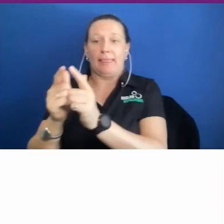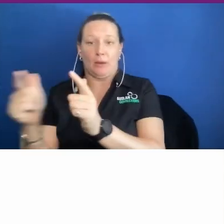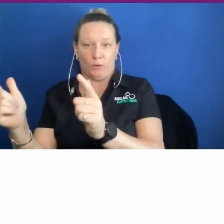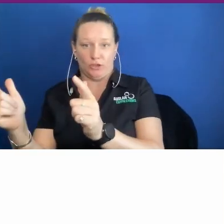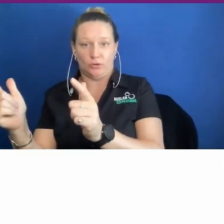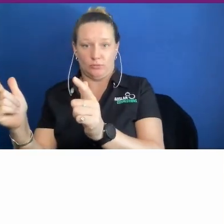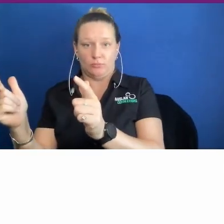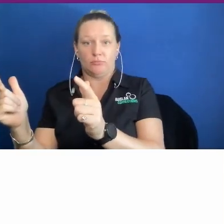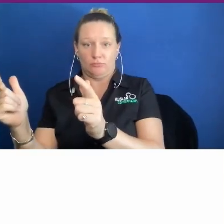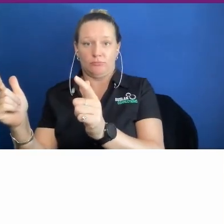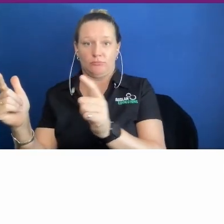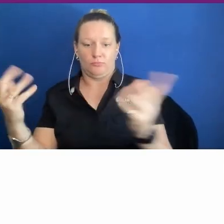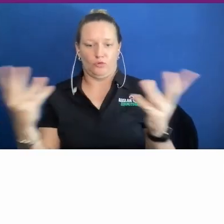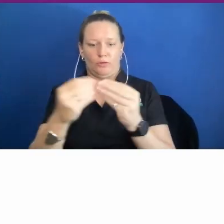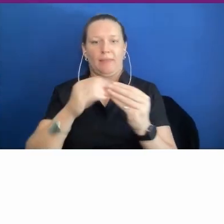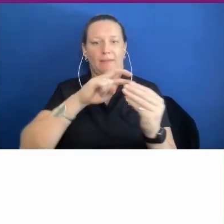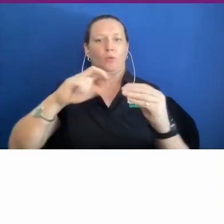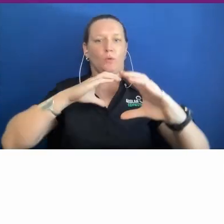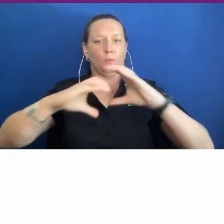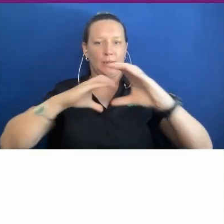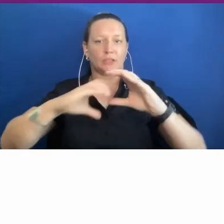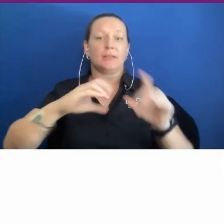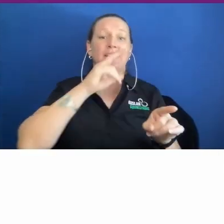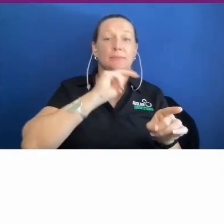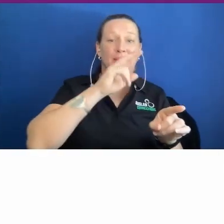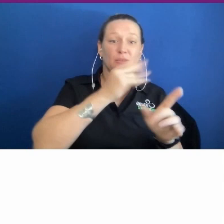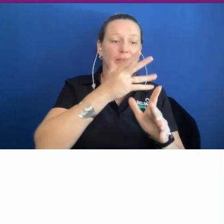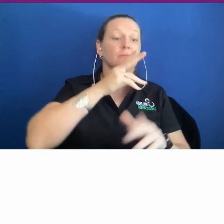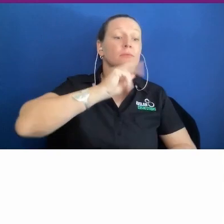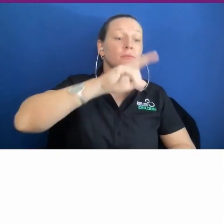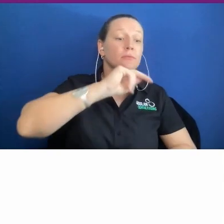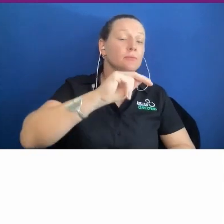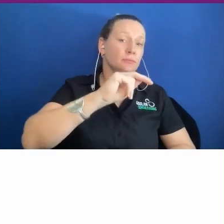and production of speech sounds, while language is the production and understanding of words and